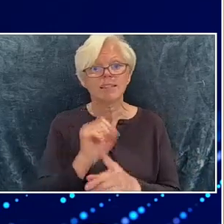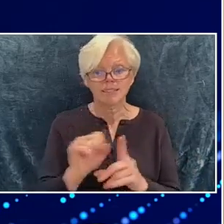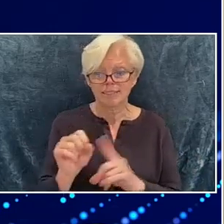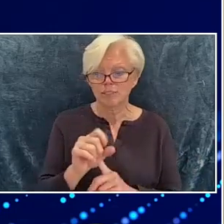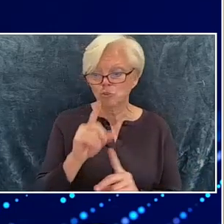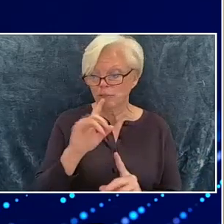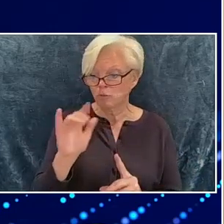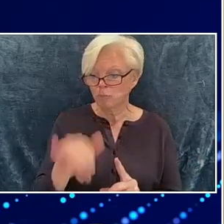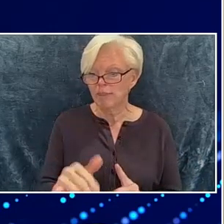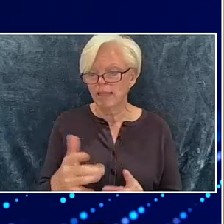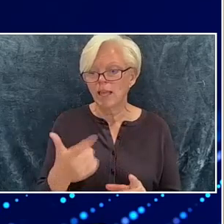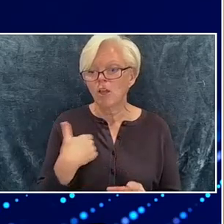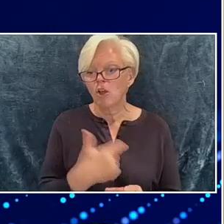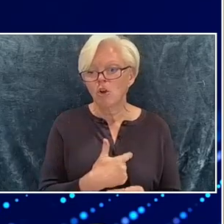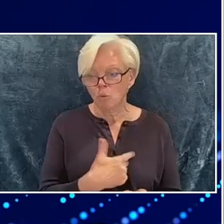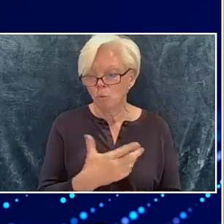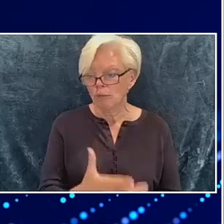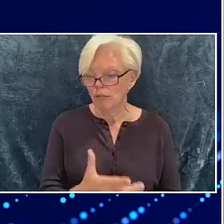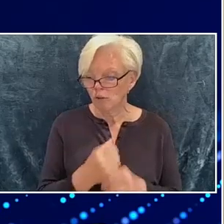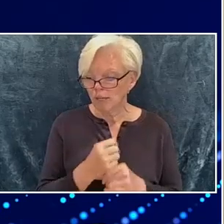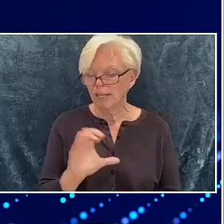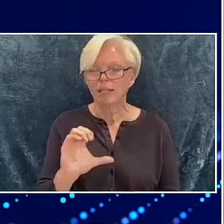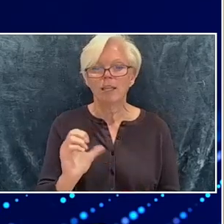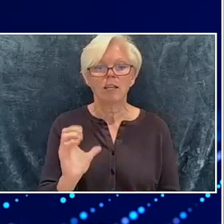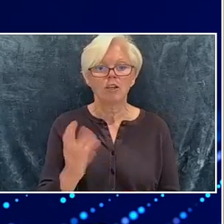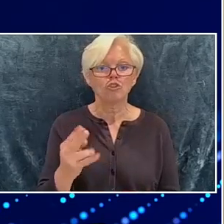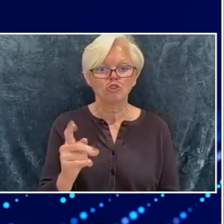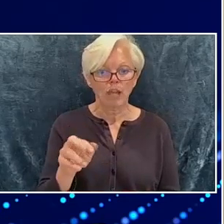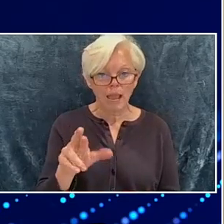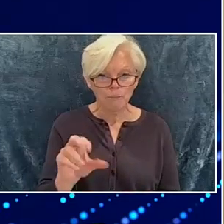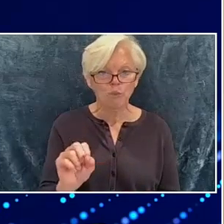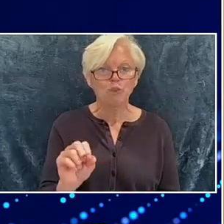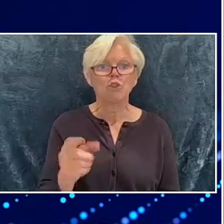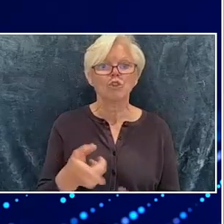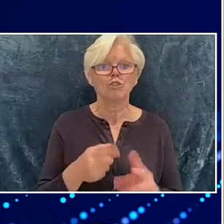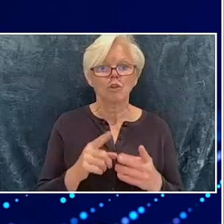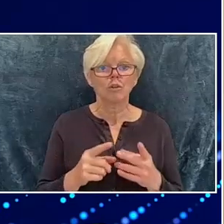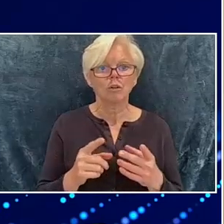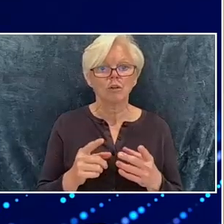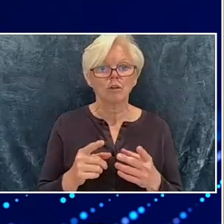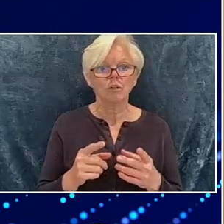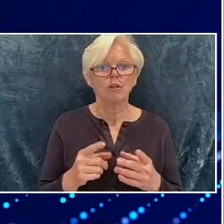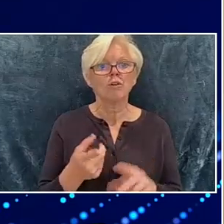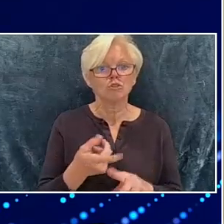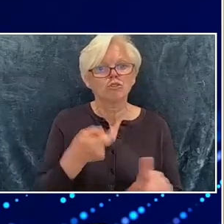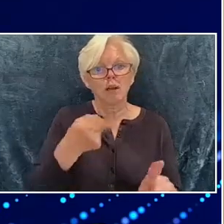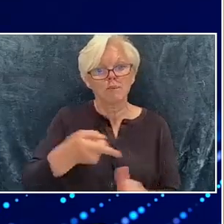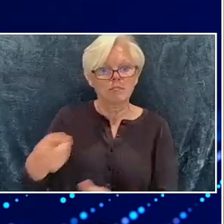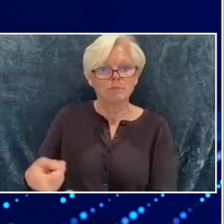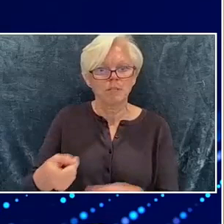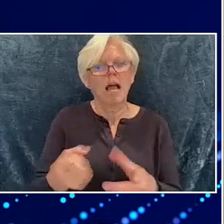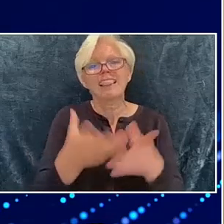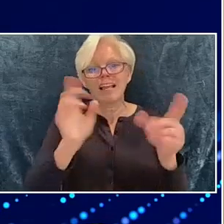are curating chapters or yeah, chapters from particular- from a lot of different books, from 12 different books and